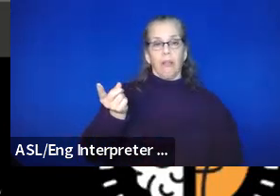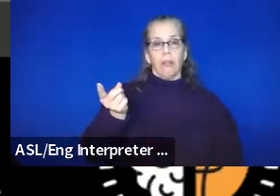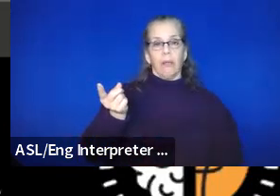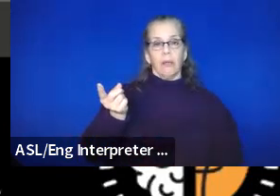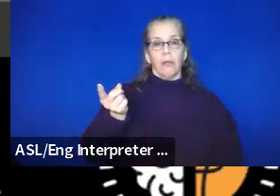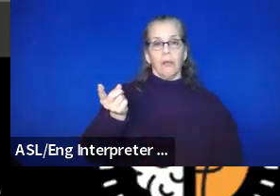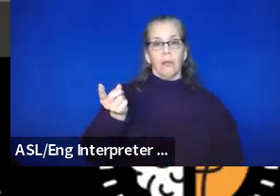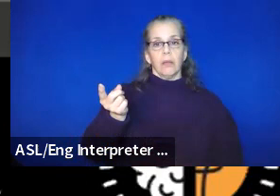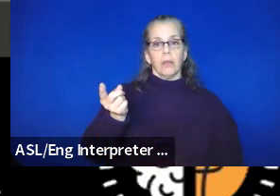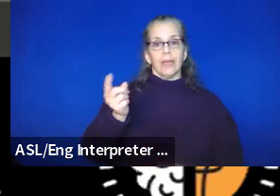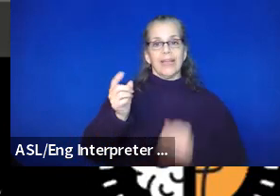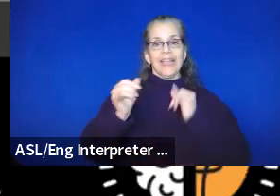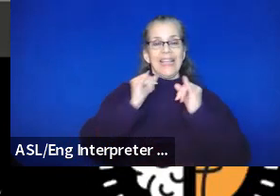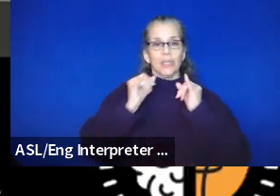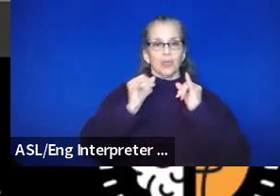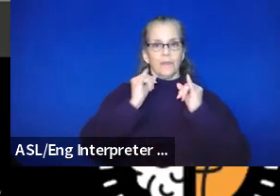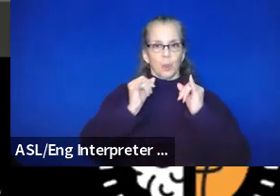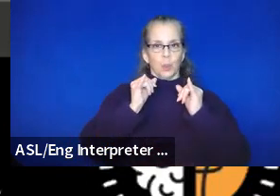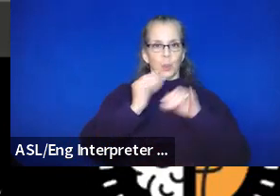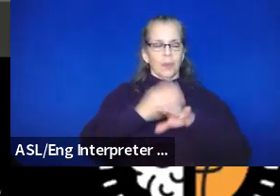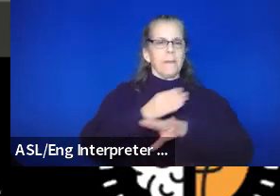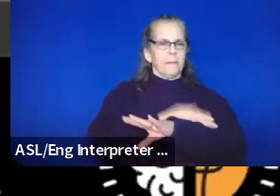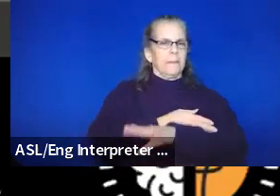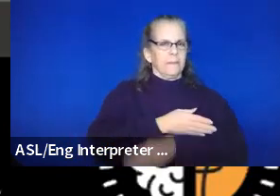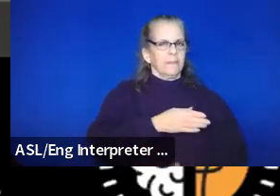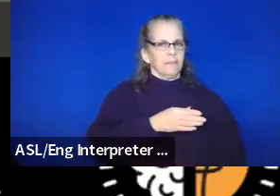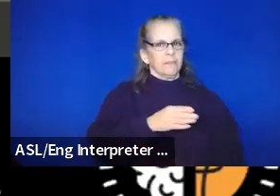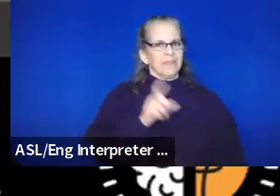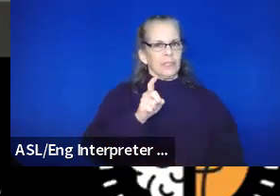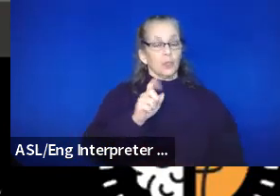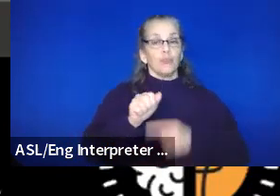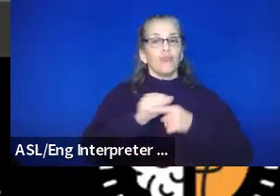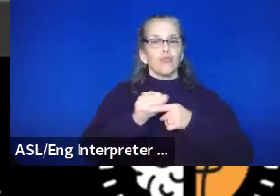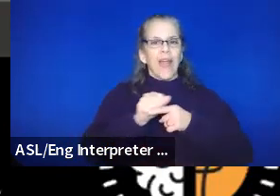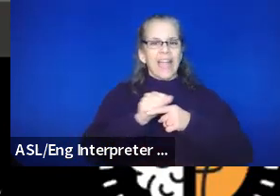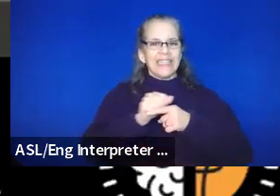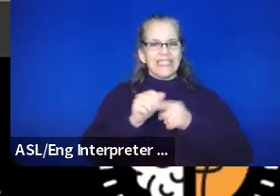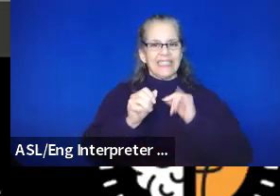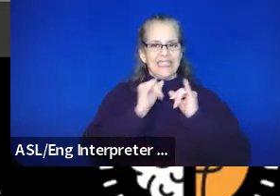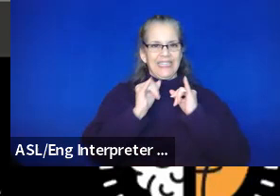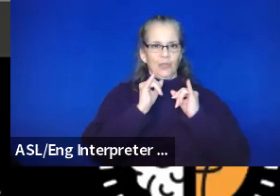better. And one of the things is to practice your interviews down, like, all the time,